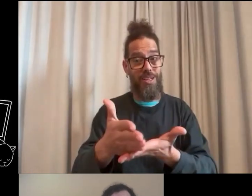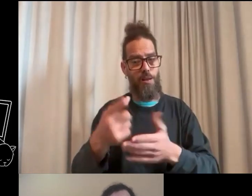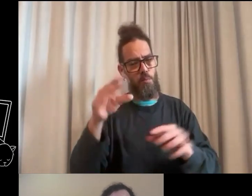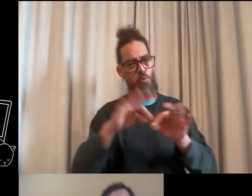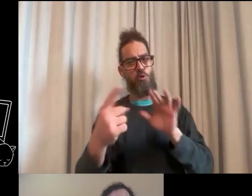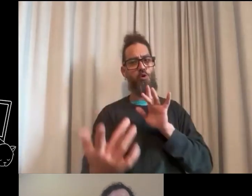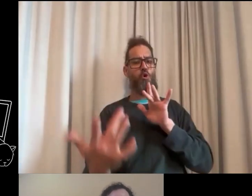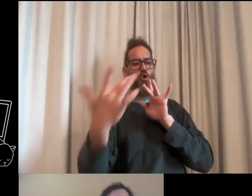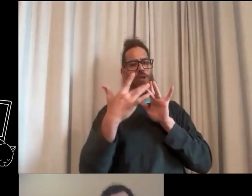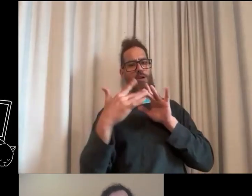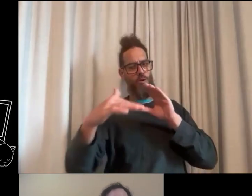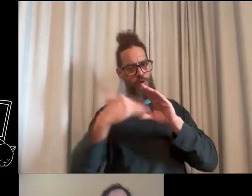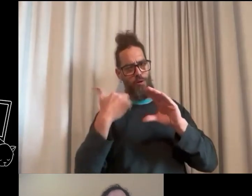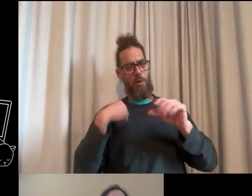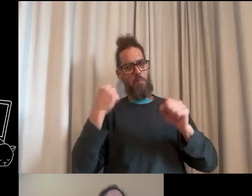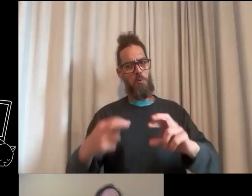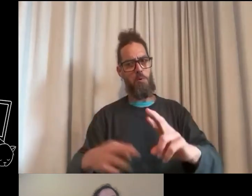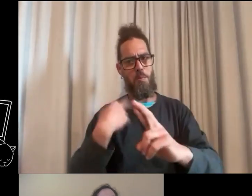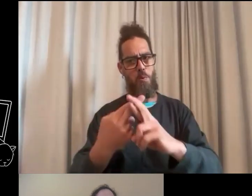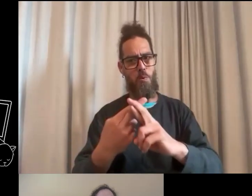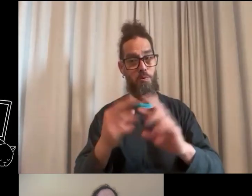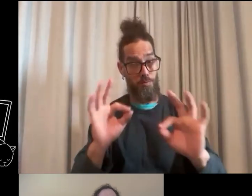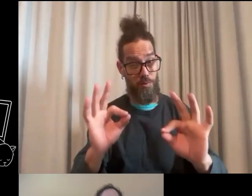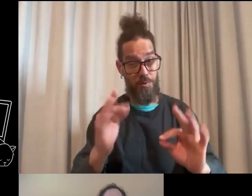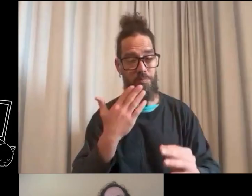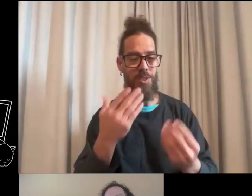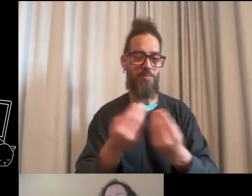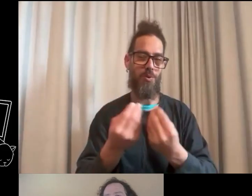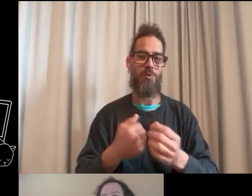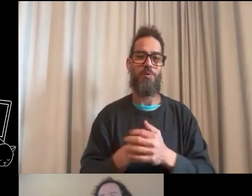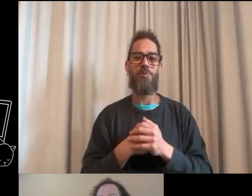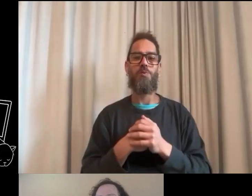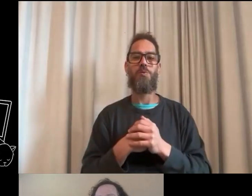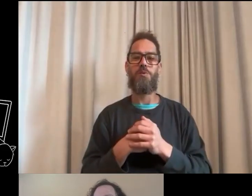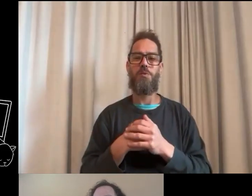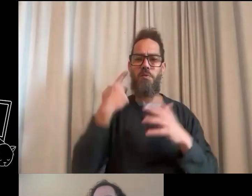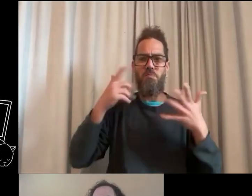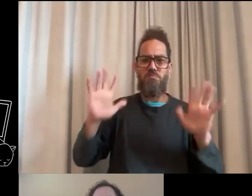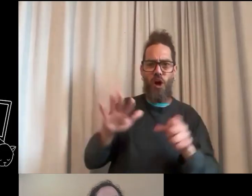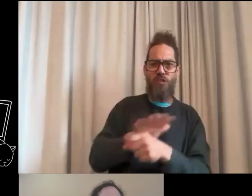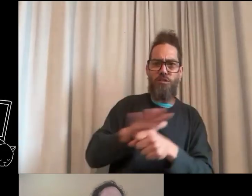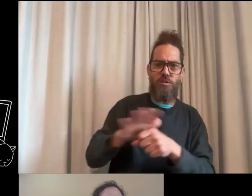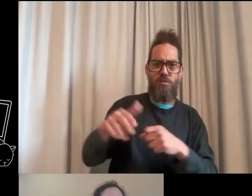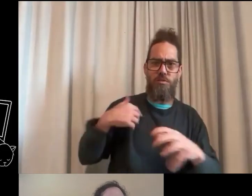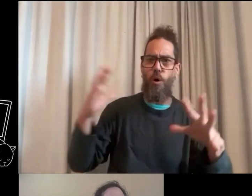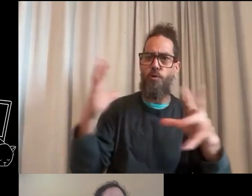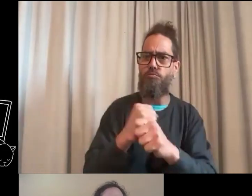So happy to help. Just give us a chance. Thank you, Crystal.